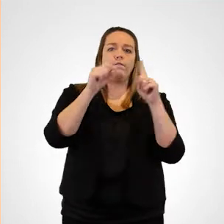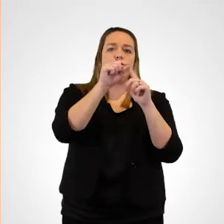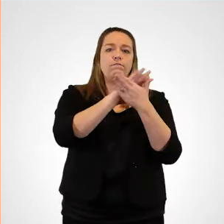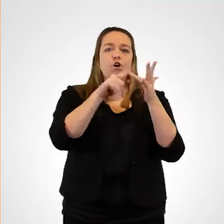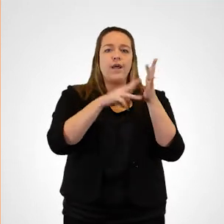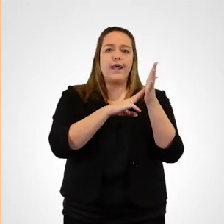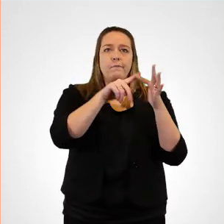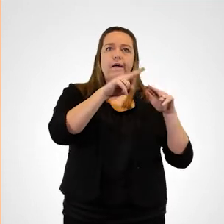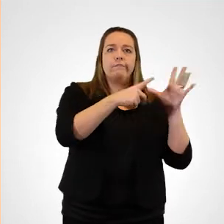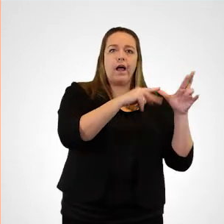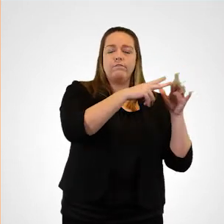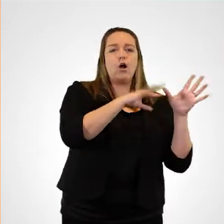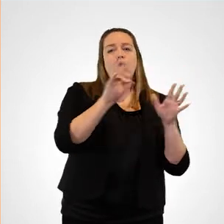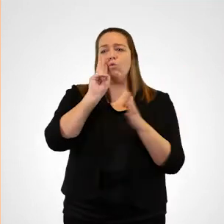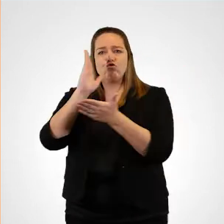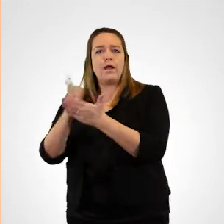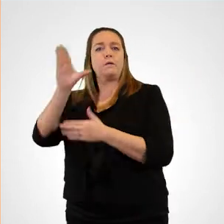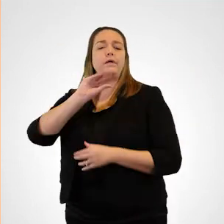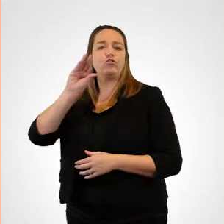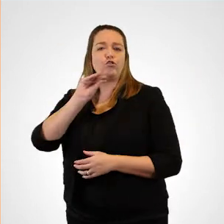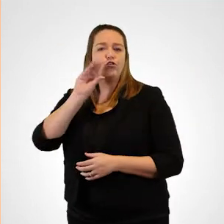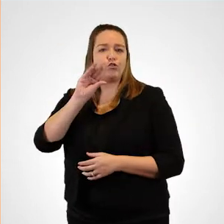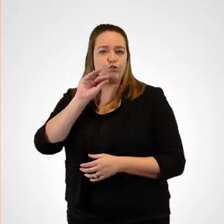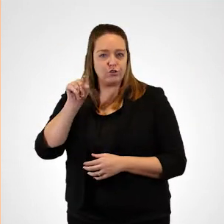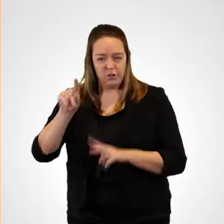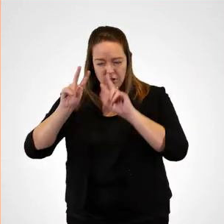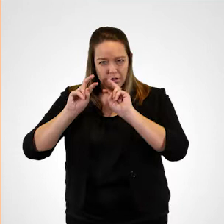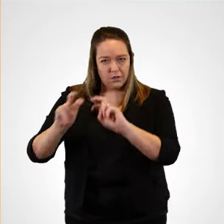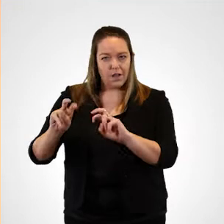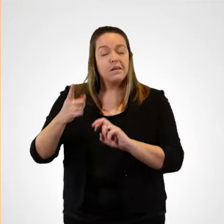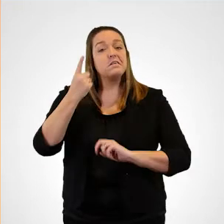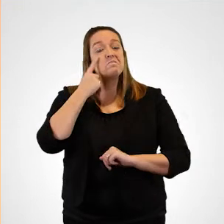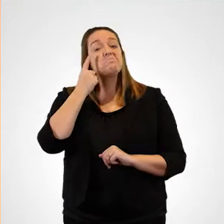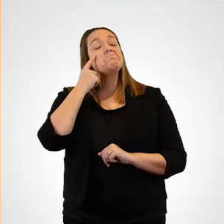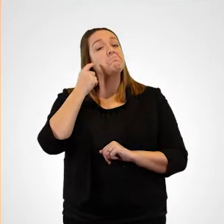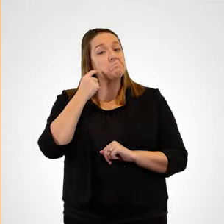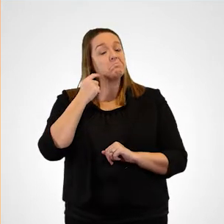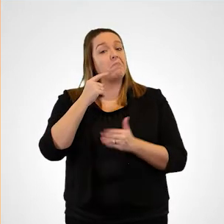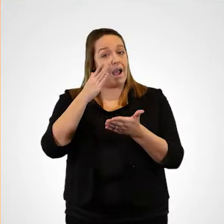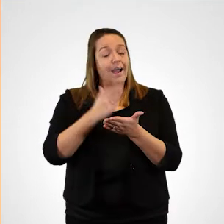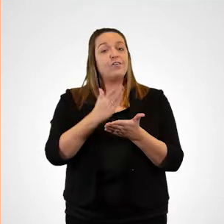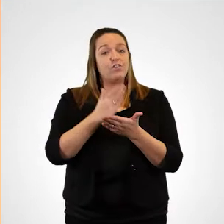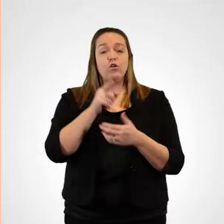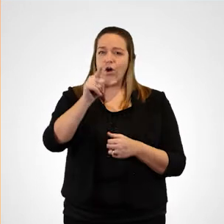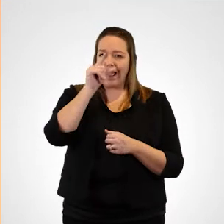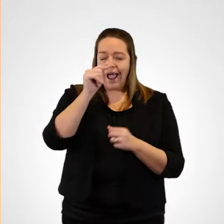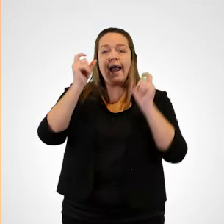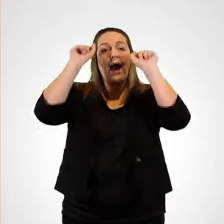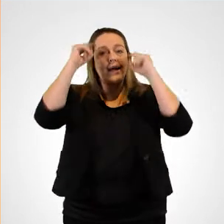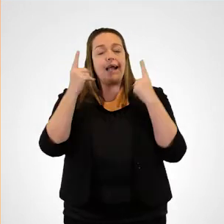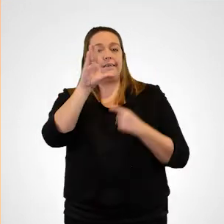and actually what you find is that you can actually perceive speech better